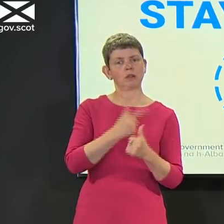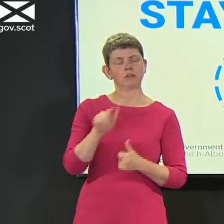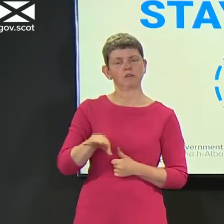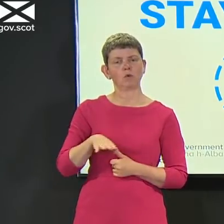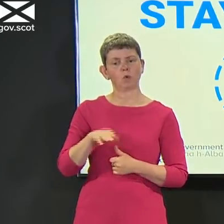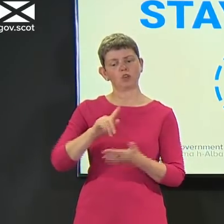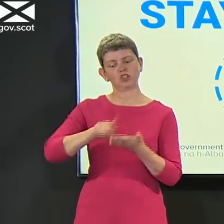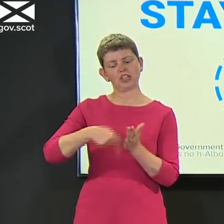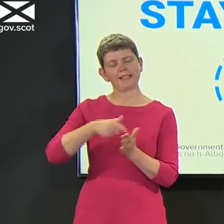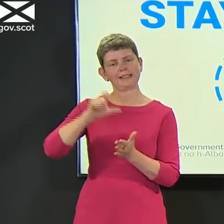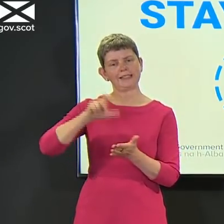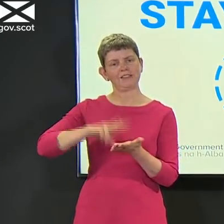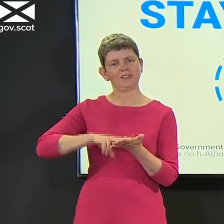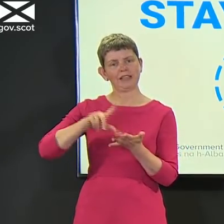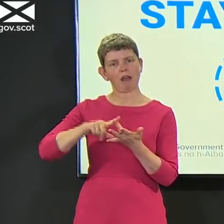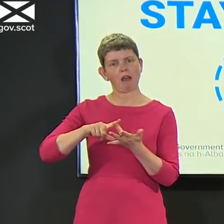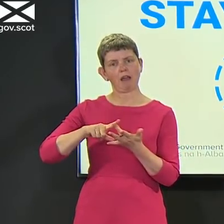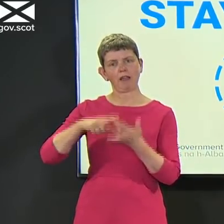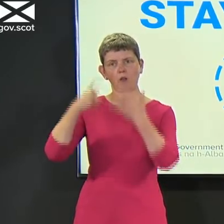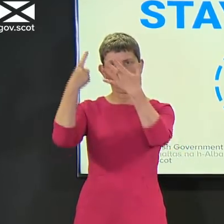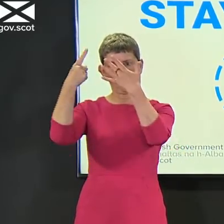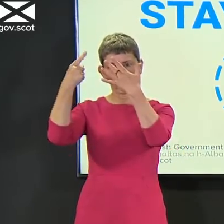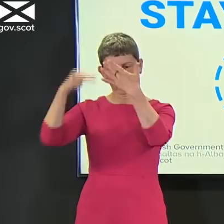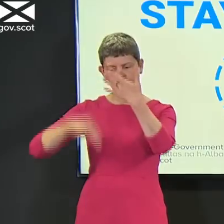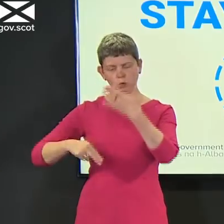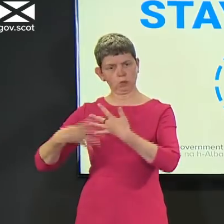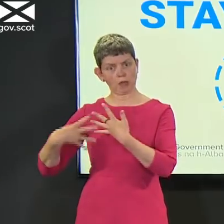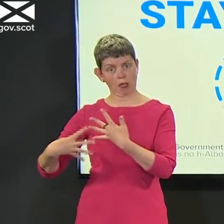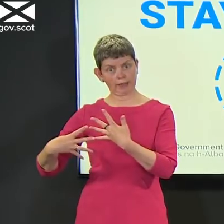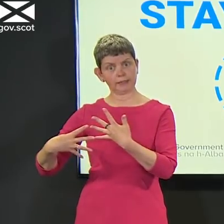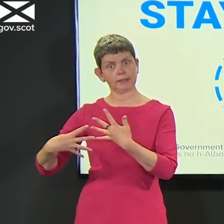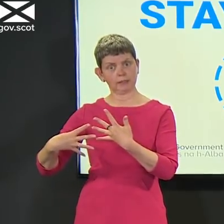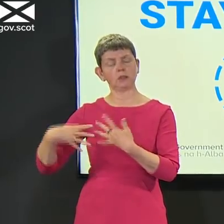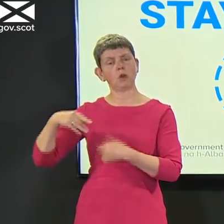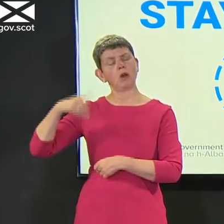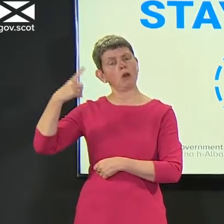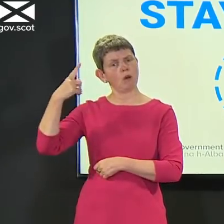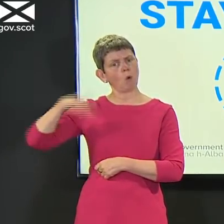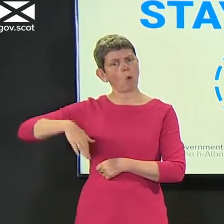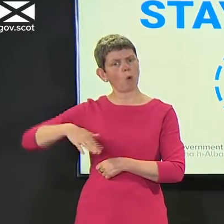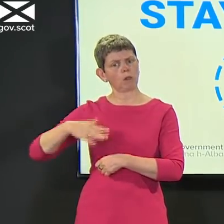that's everybody over 50 being offered the vaccine vaccine all unpaid carers people with underlying